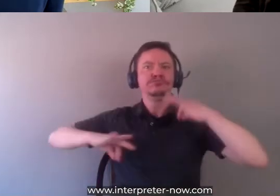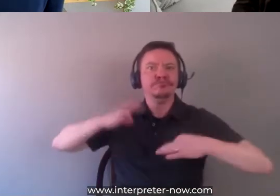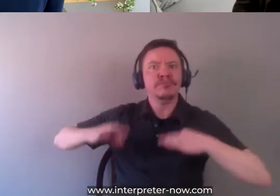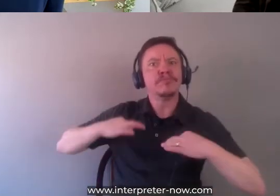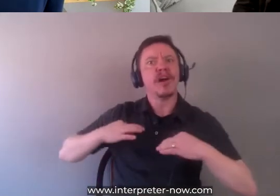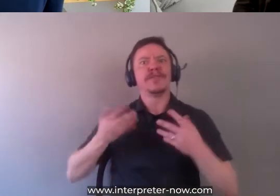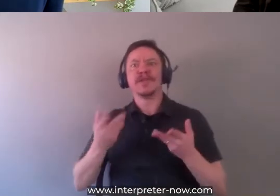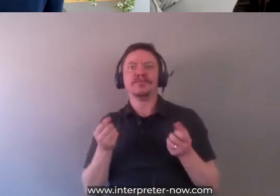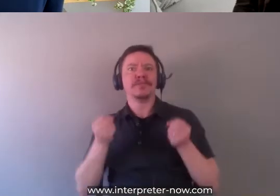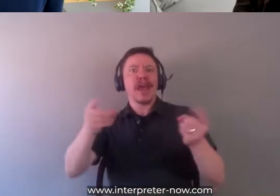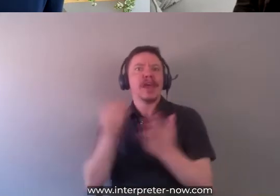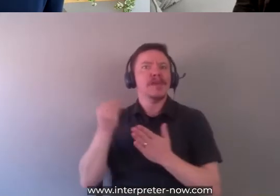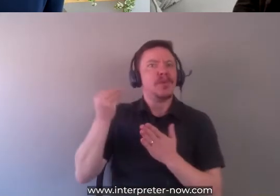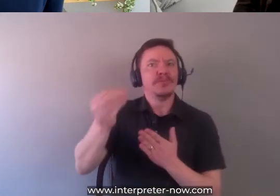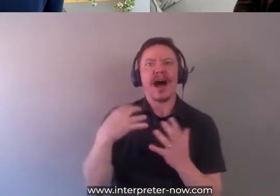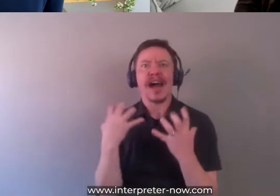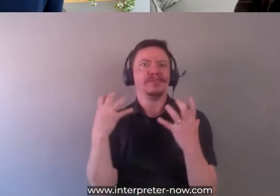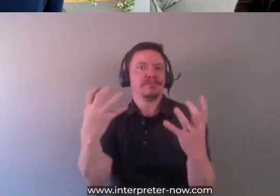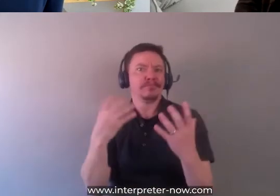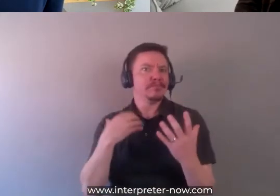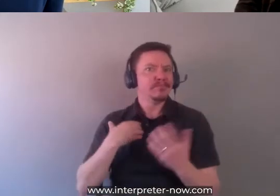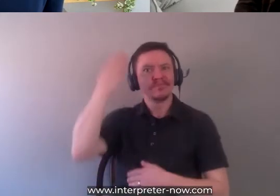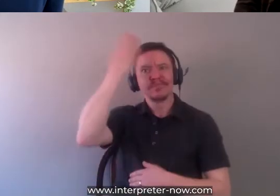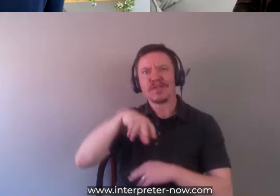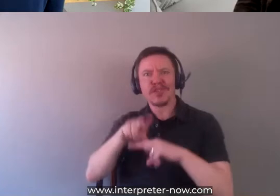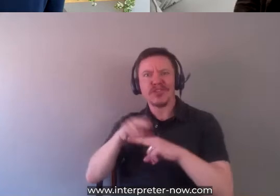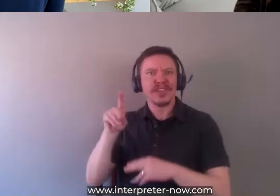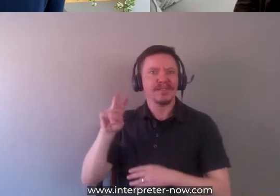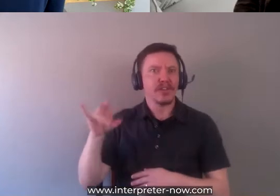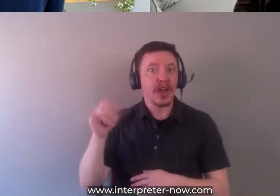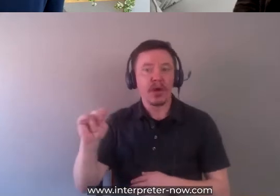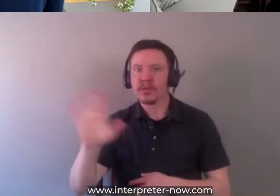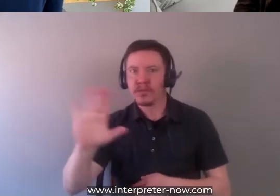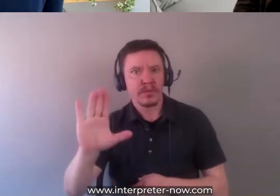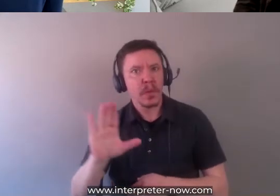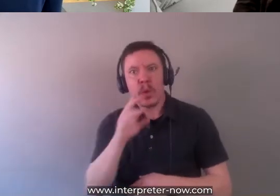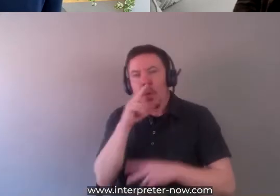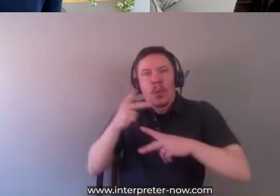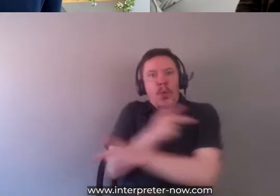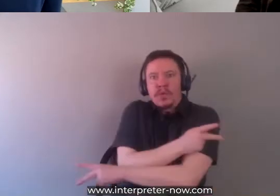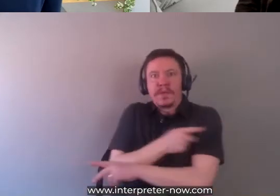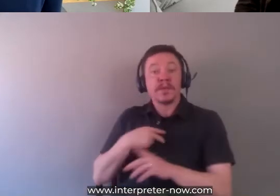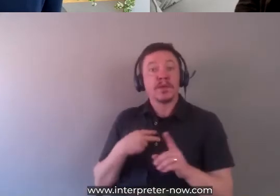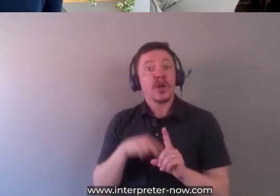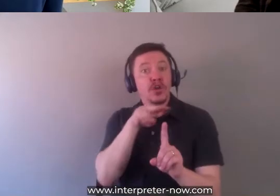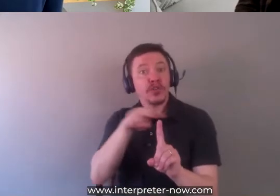front row seat ticket for Dolly Parton's concert. Surveillance tools and technology are now